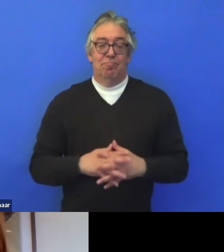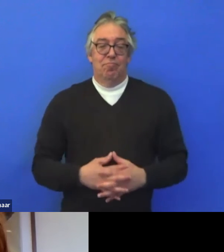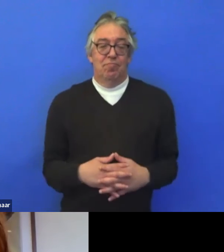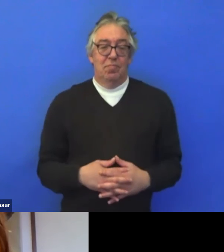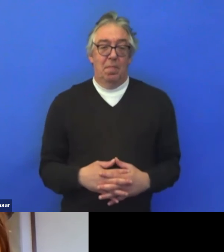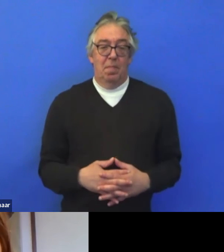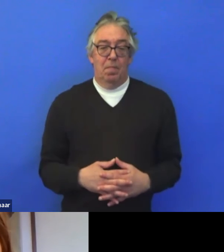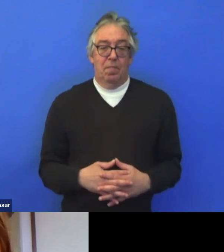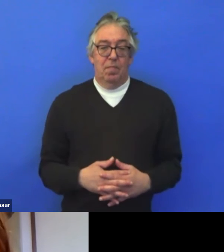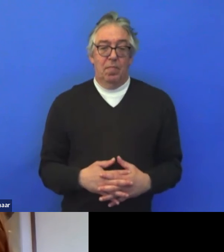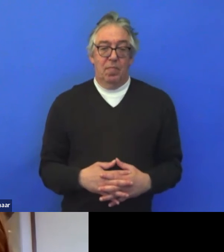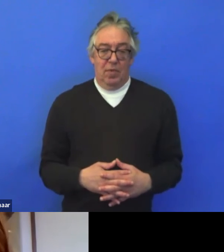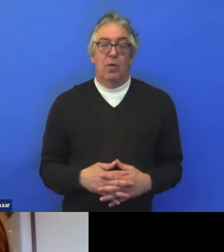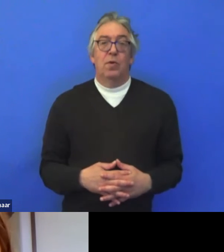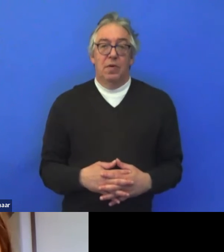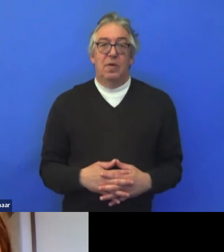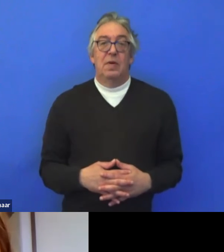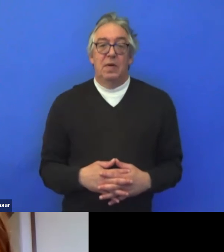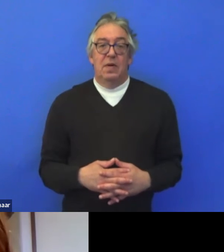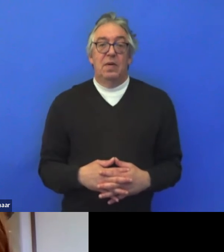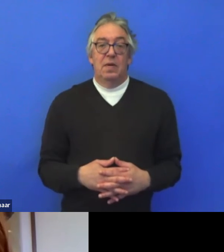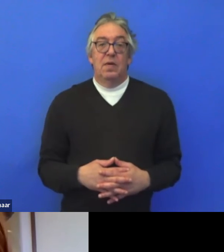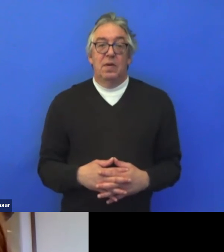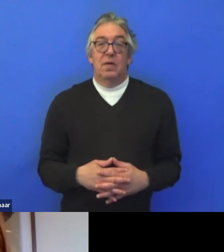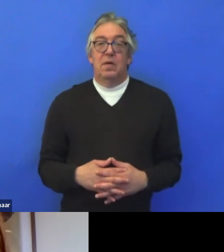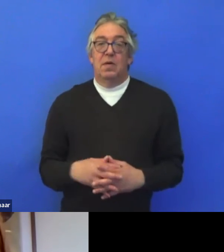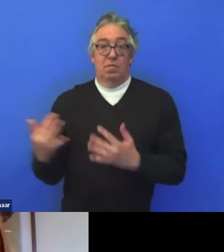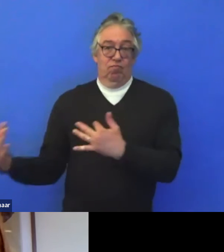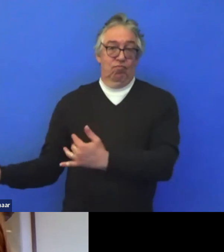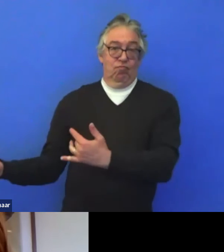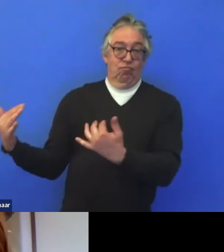We'll wait for everyone to come back from the other breakout room.